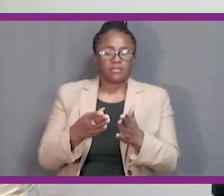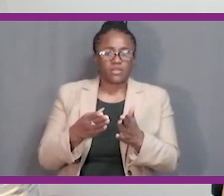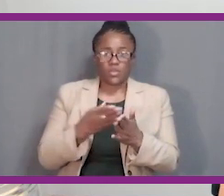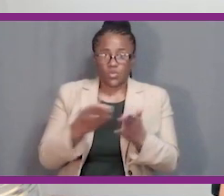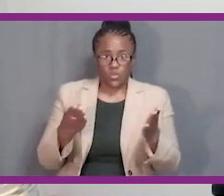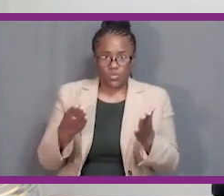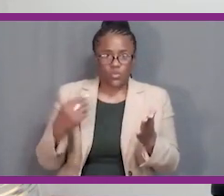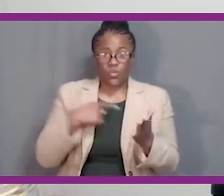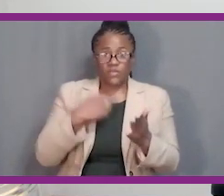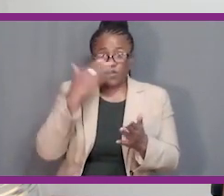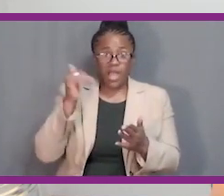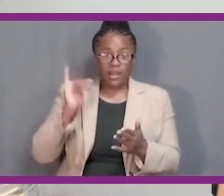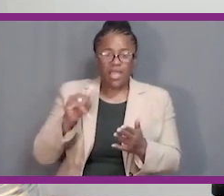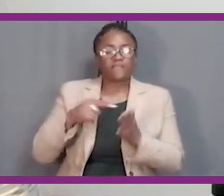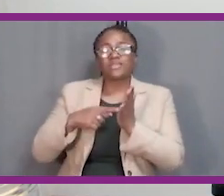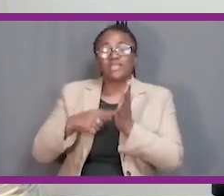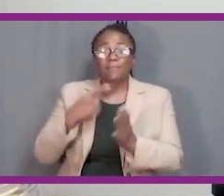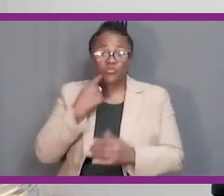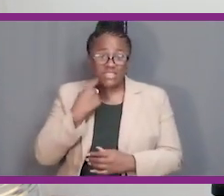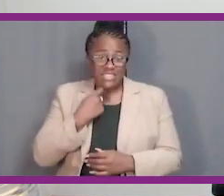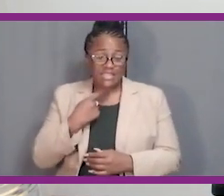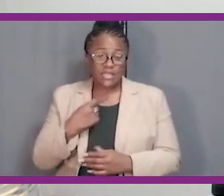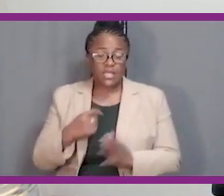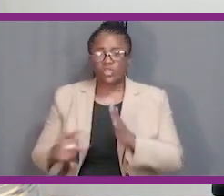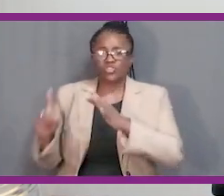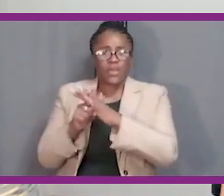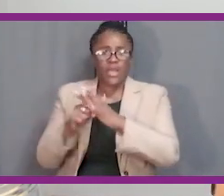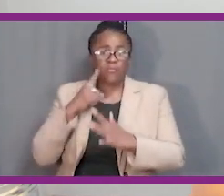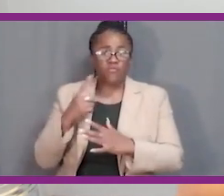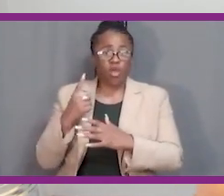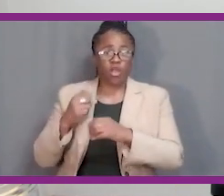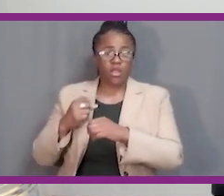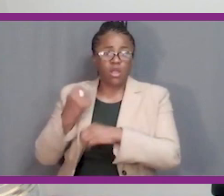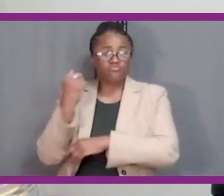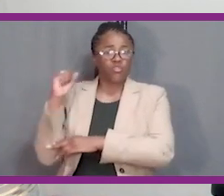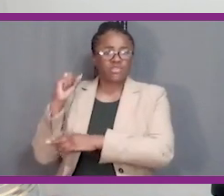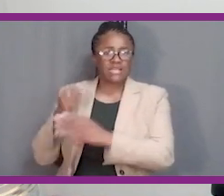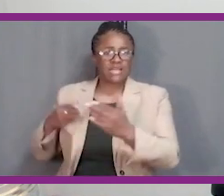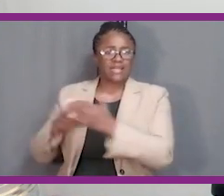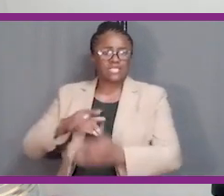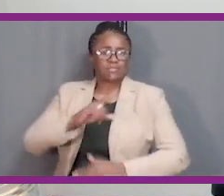against police violence and police brutality of murder like with the summer of 2020 with the